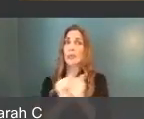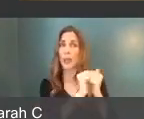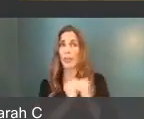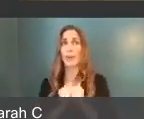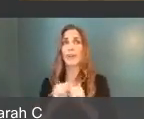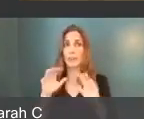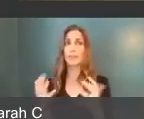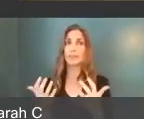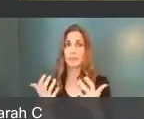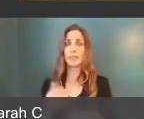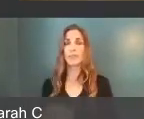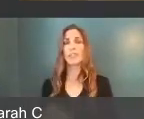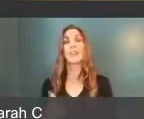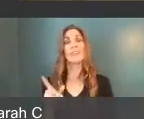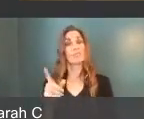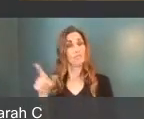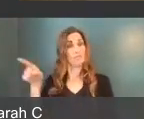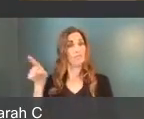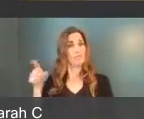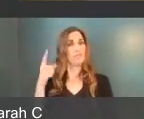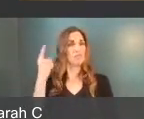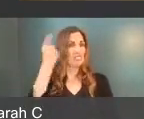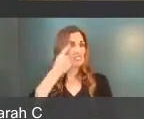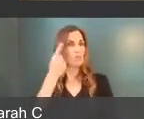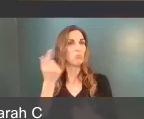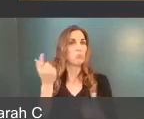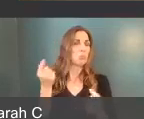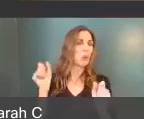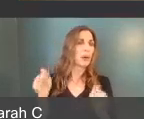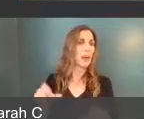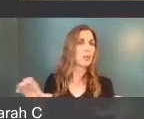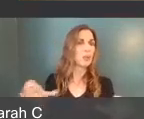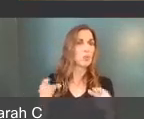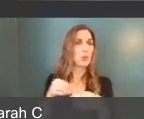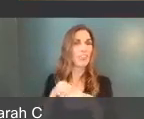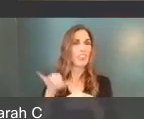they are looking to see what they might be able to do in that regard in the near term.